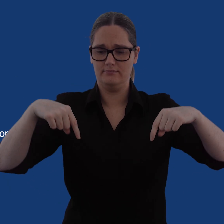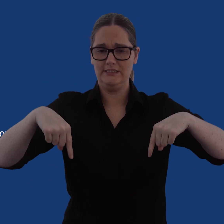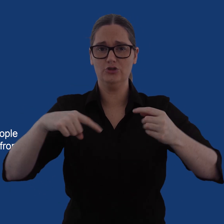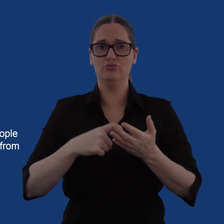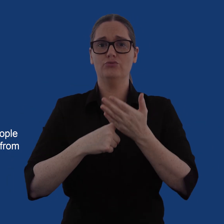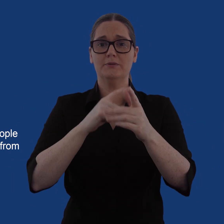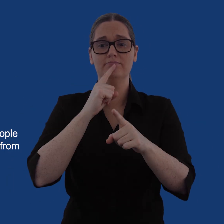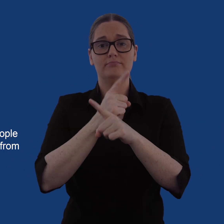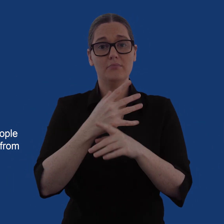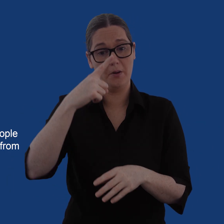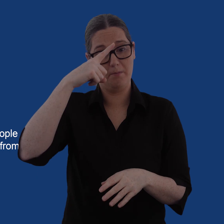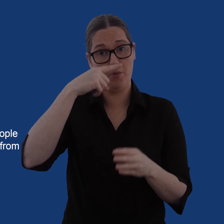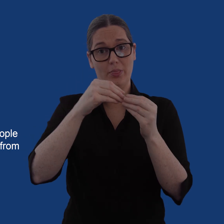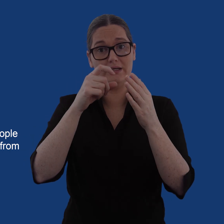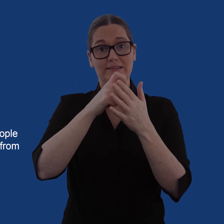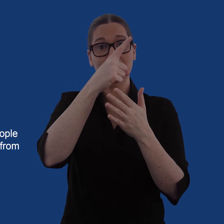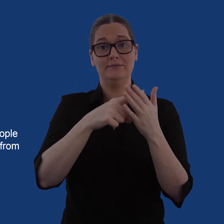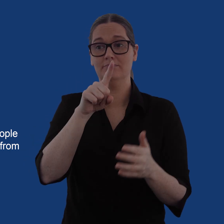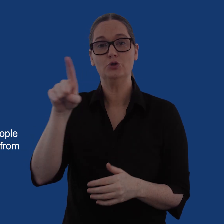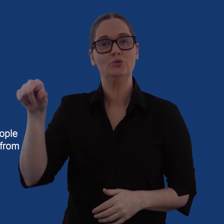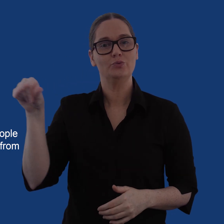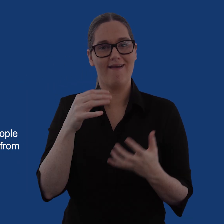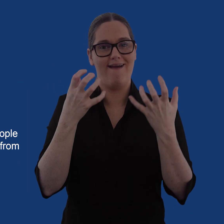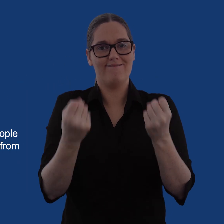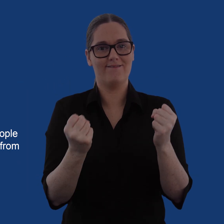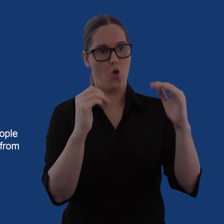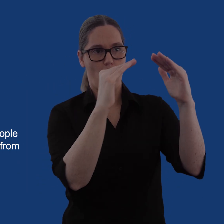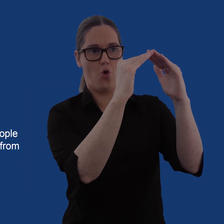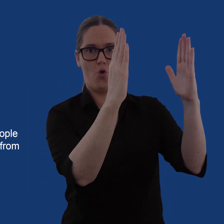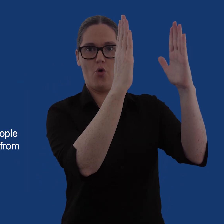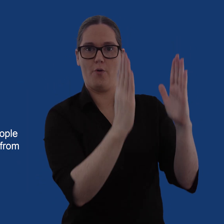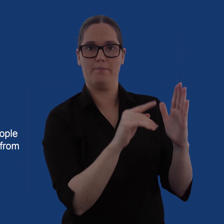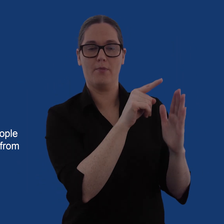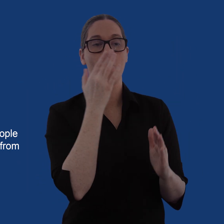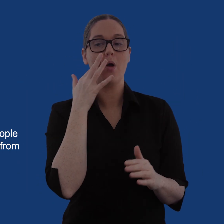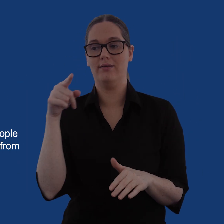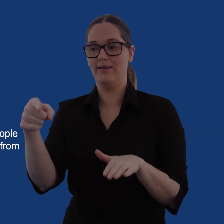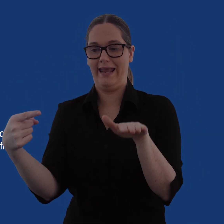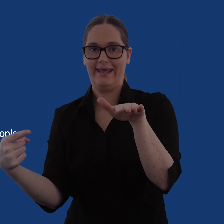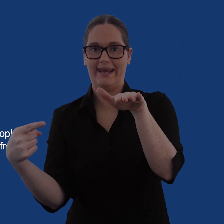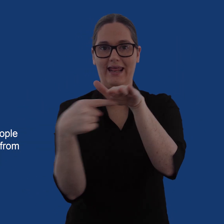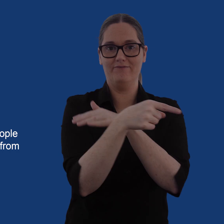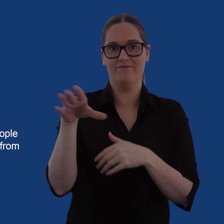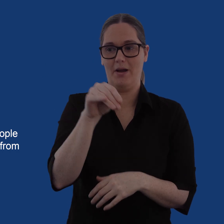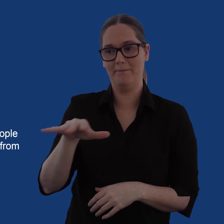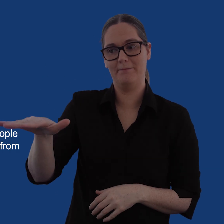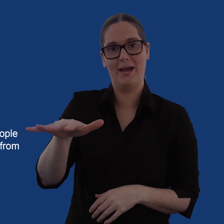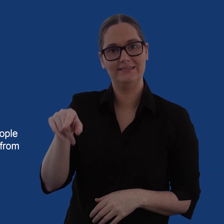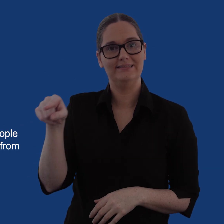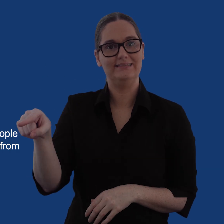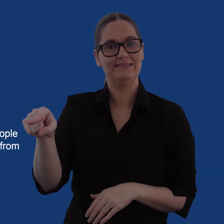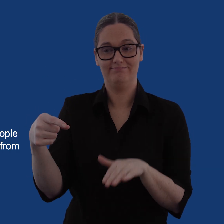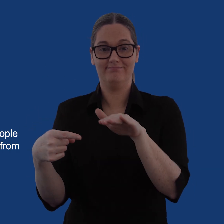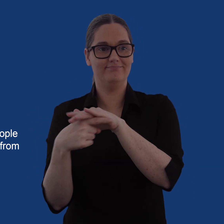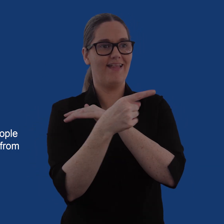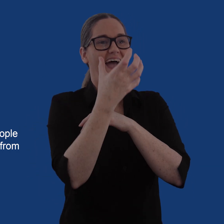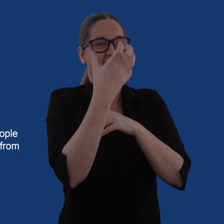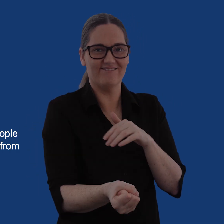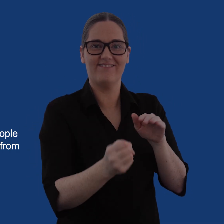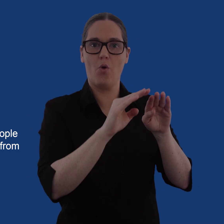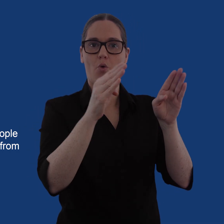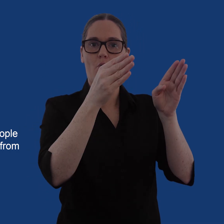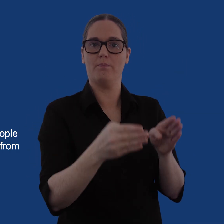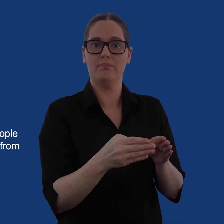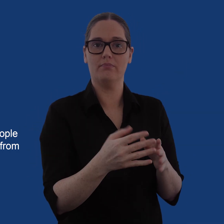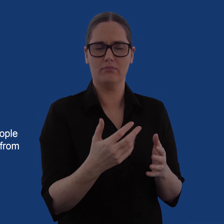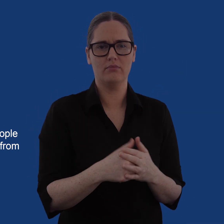Recommendation 7.39 said people should have a home to go to when they leave places